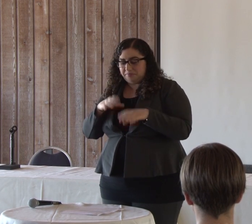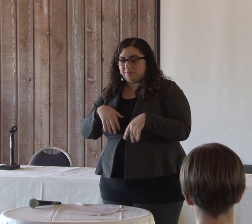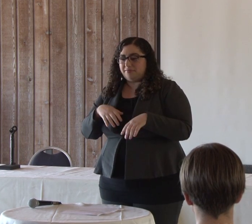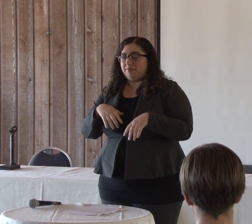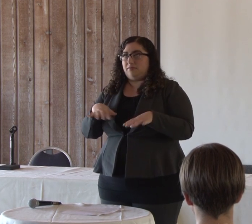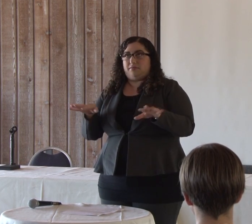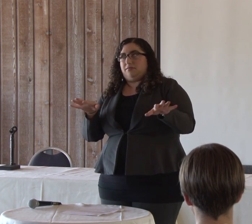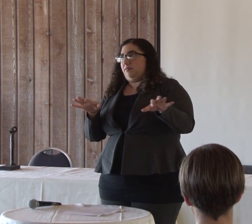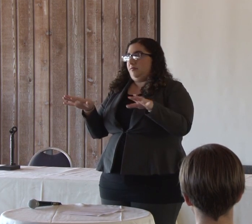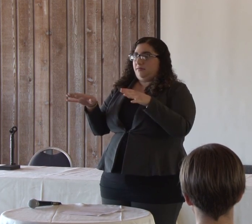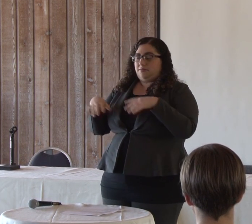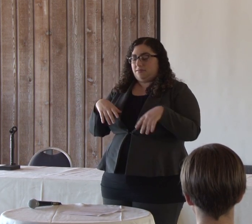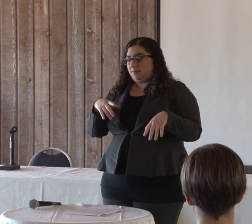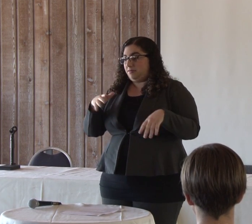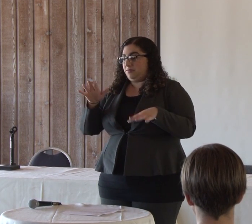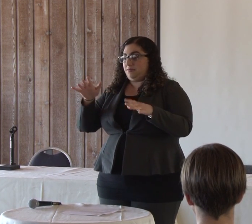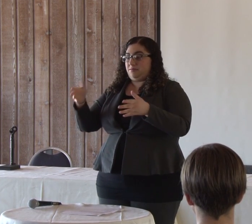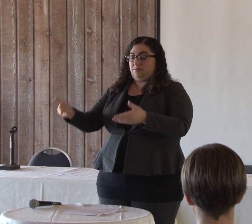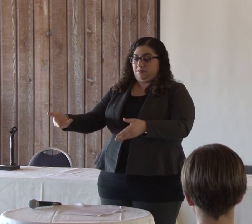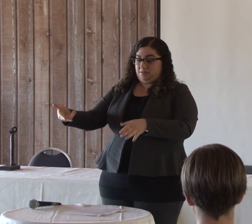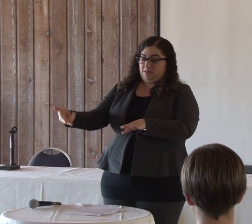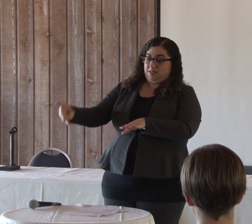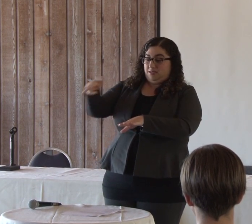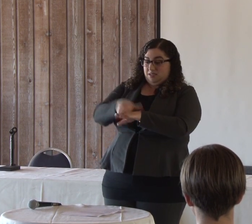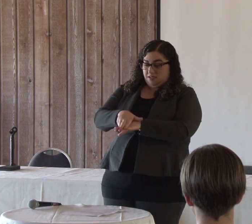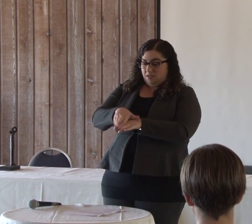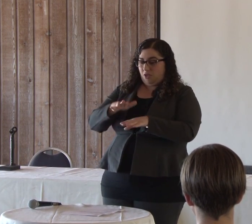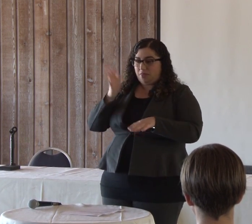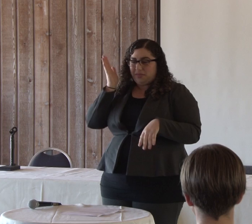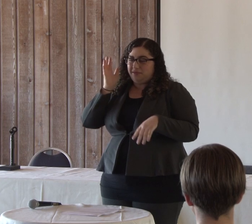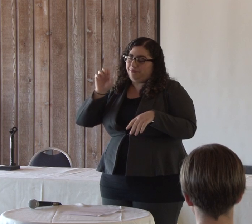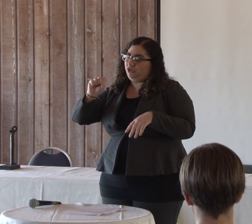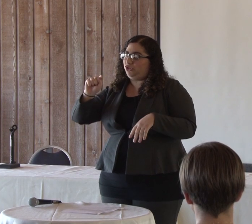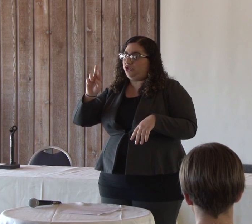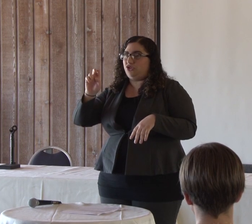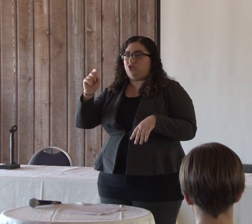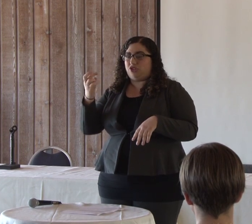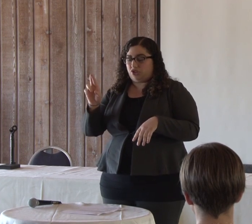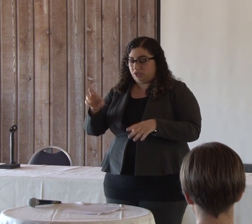And they tried to gesture with me, they pointed at what was wrong. And where I had fallen,